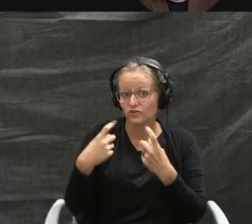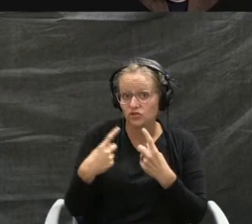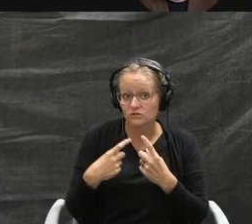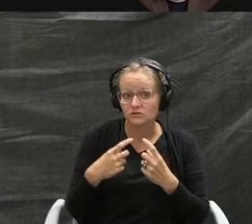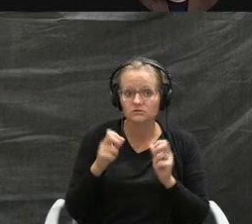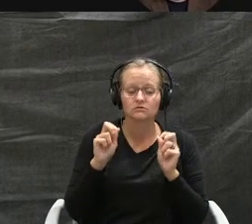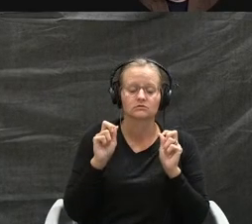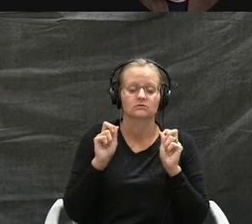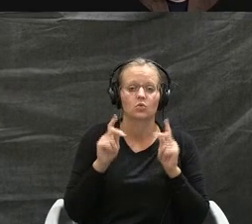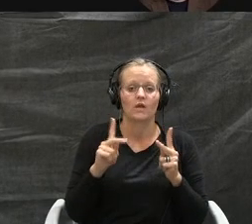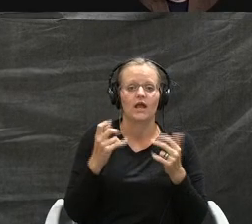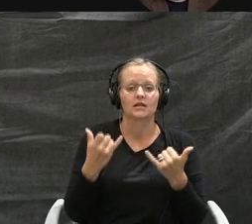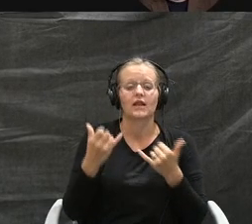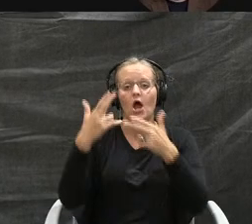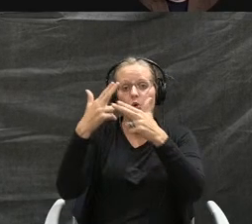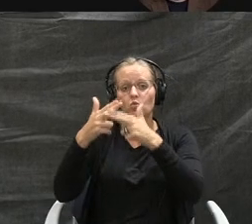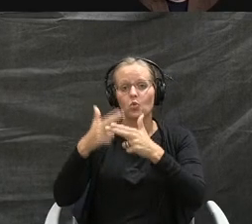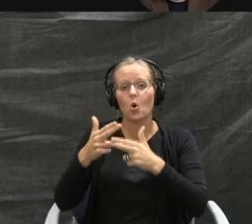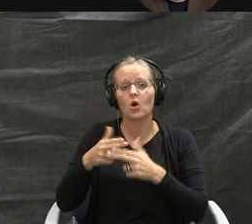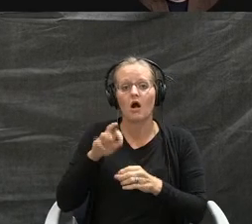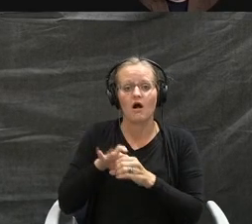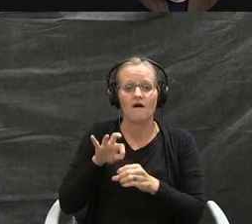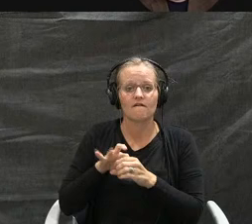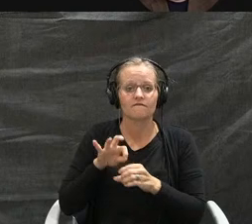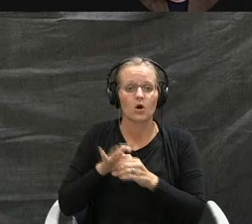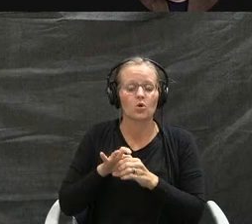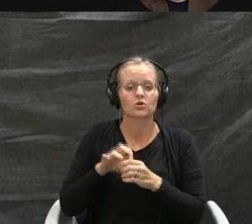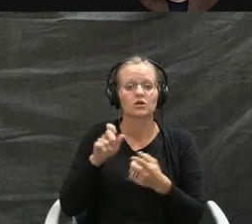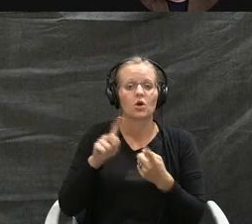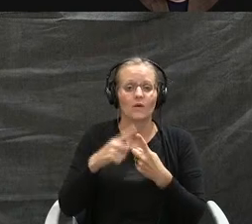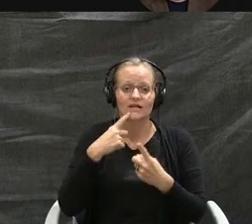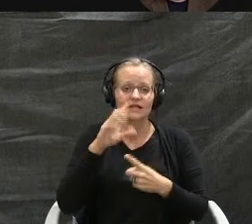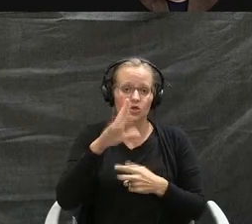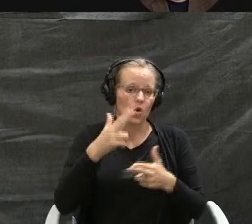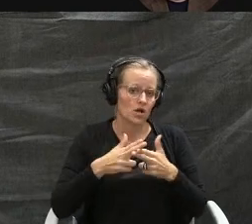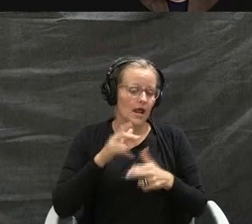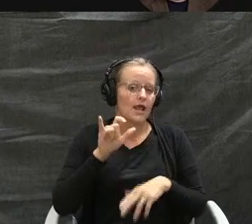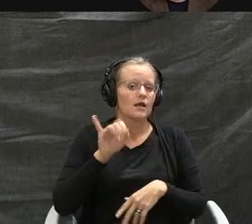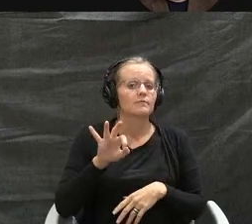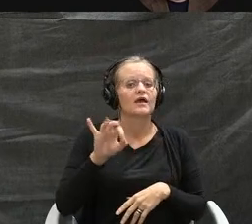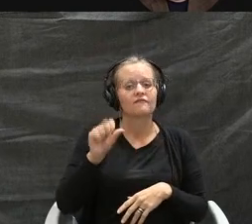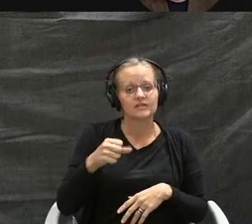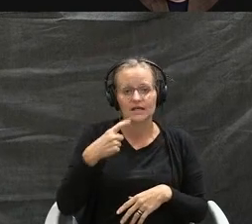call vote, please. When I call your name if in favor, please say I oppose nae board member